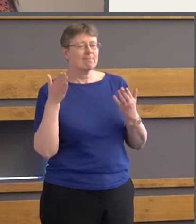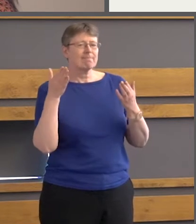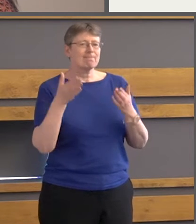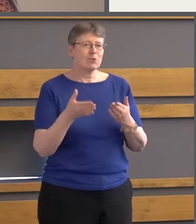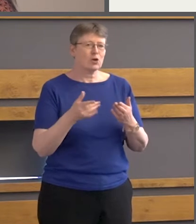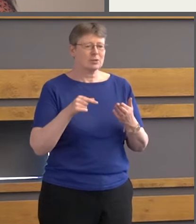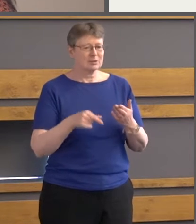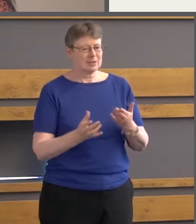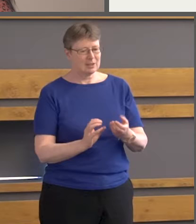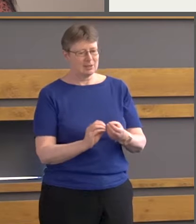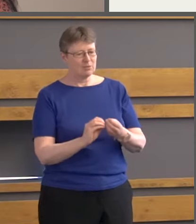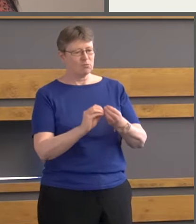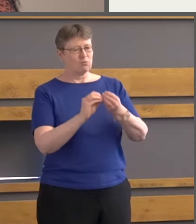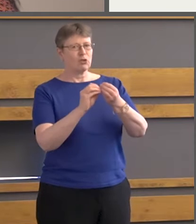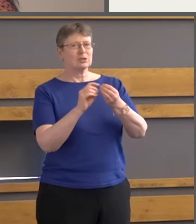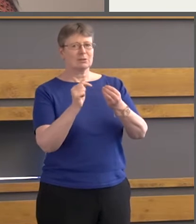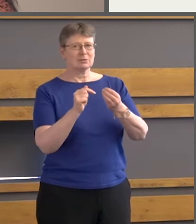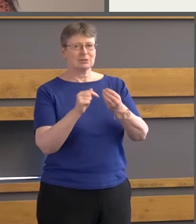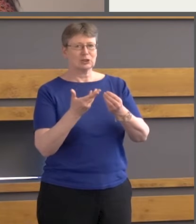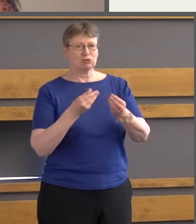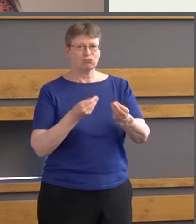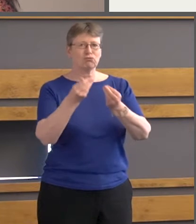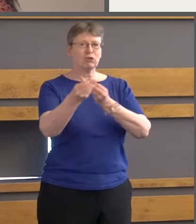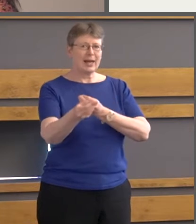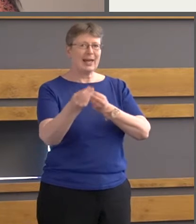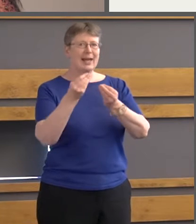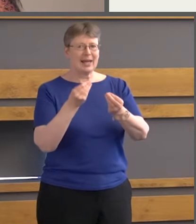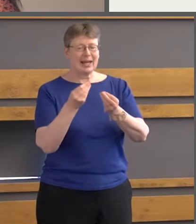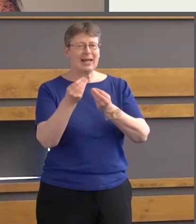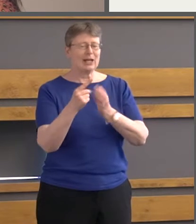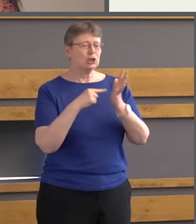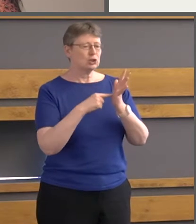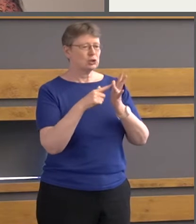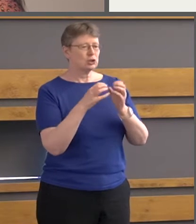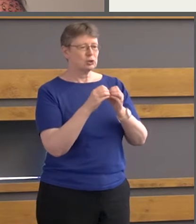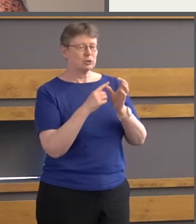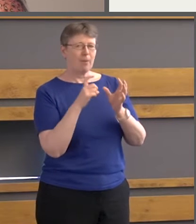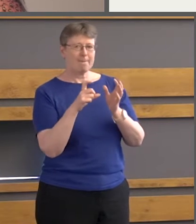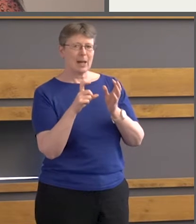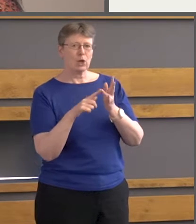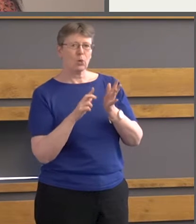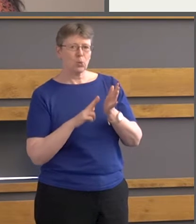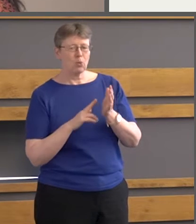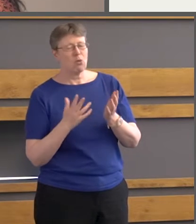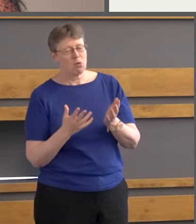that were traded in a very big way, so notably tobacco, rum, sugar, or they're around specific things like architecture